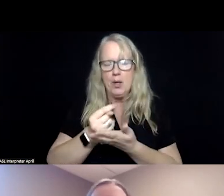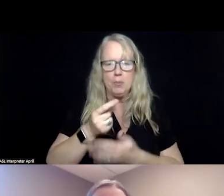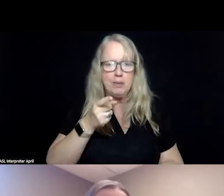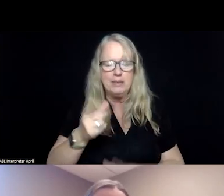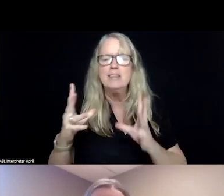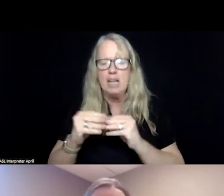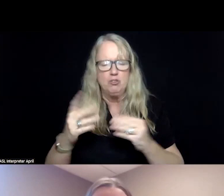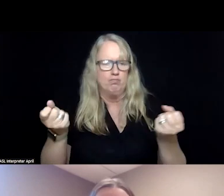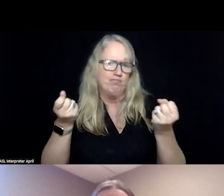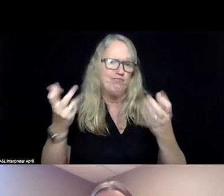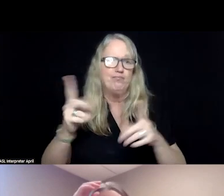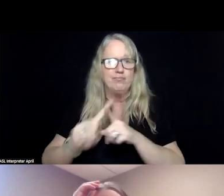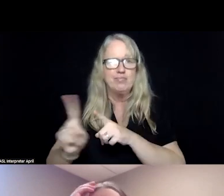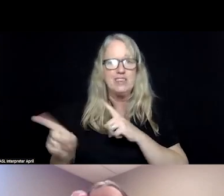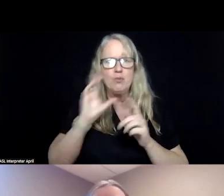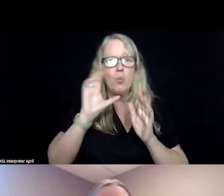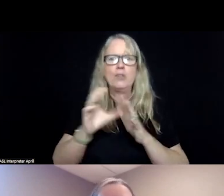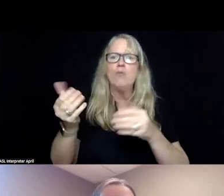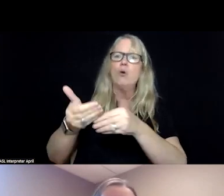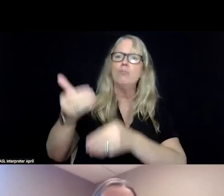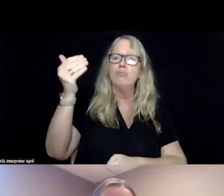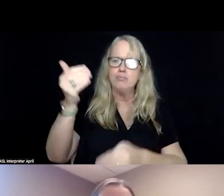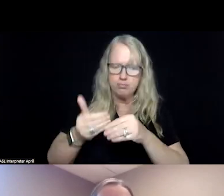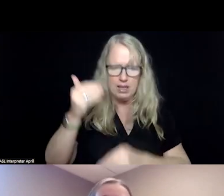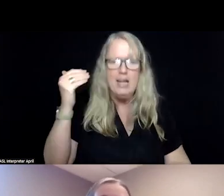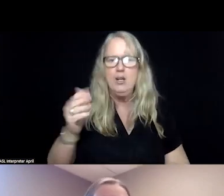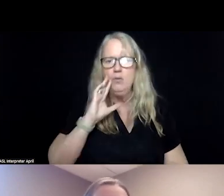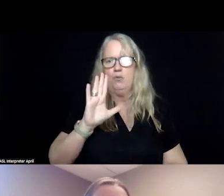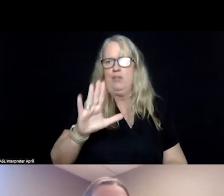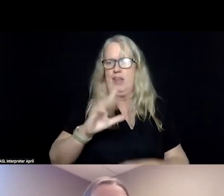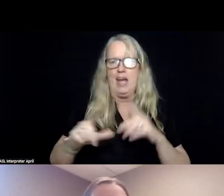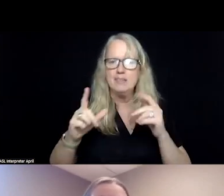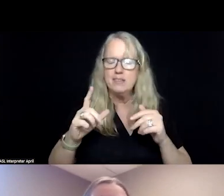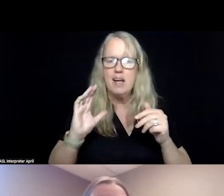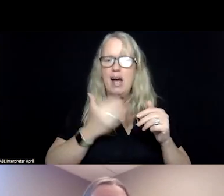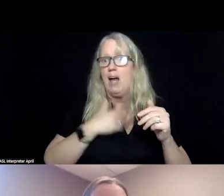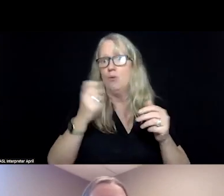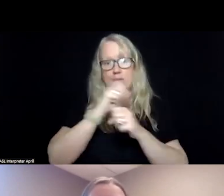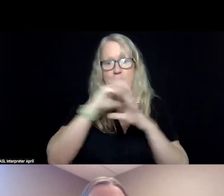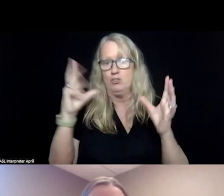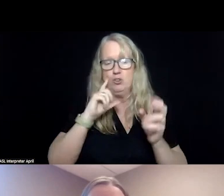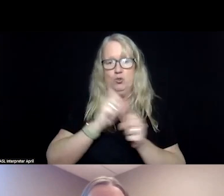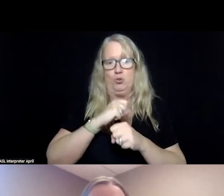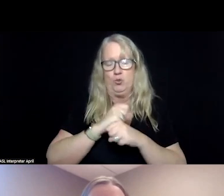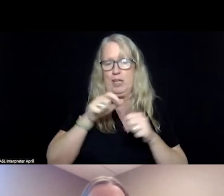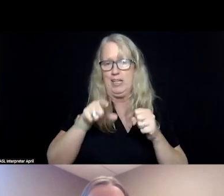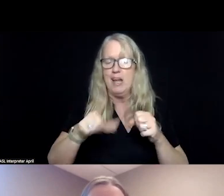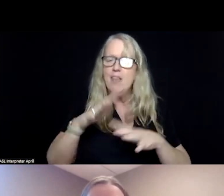LOTS OF NATURALS FOR LIGHT. OUR VISION FOR CREATING THIS SPACE IS THAT KIDS AND FAMILIES WOULD EXPERIENCE CRISIS IN A DIFFERENT